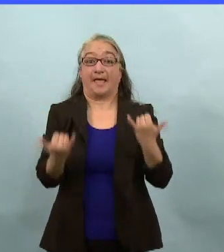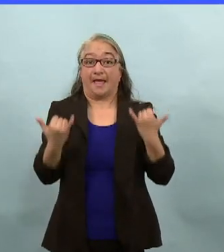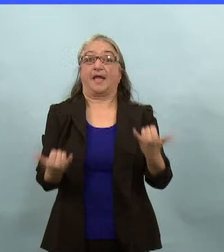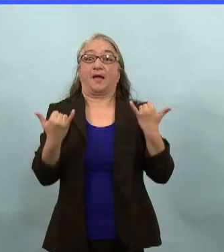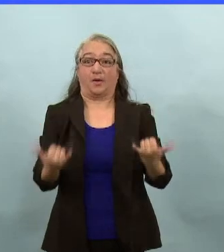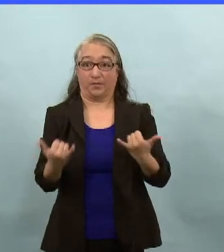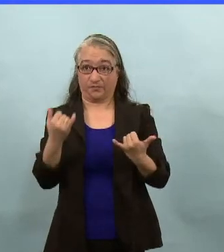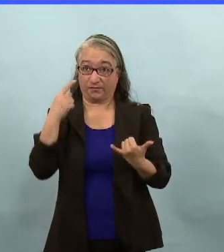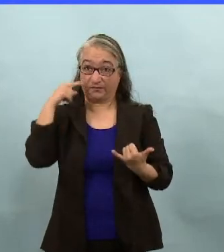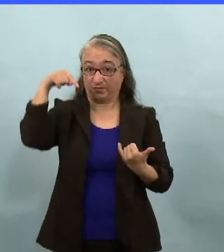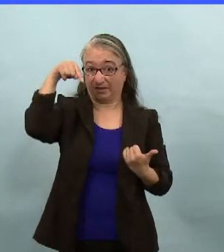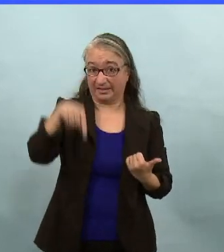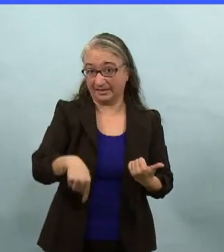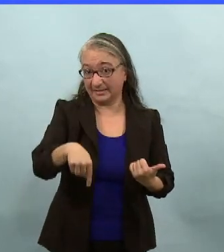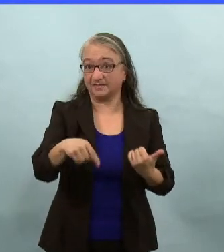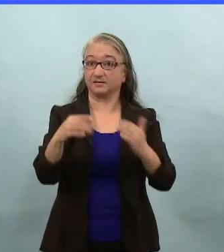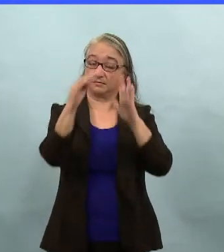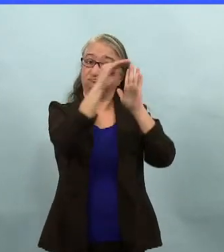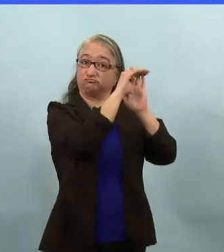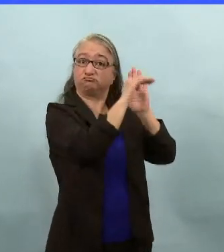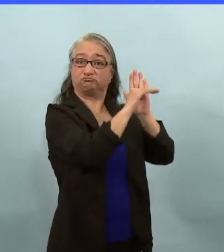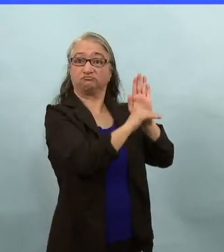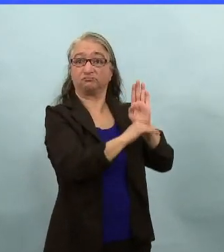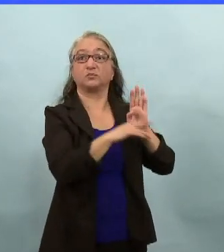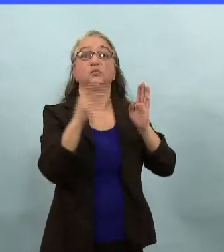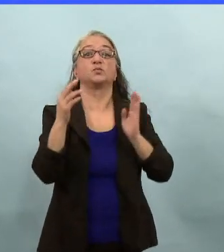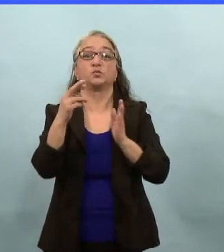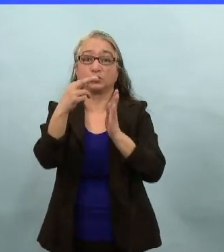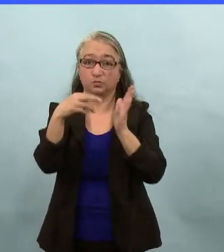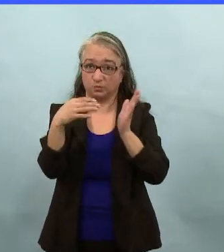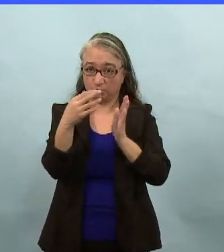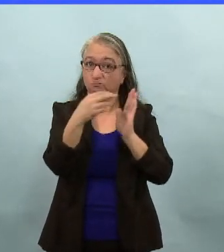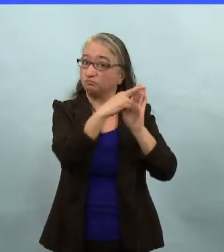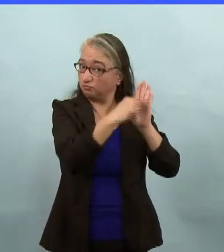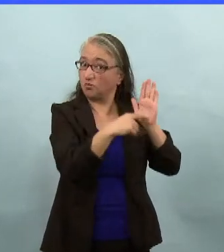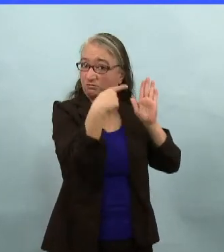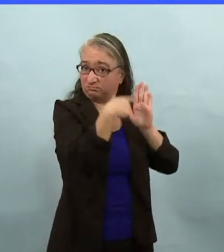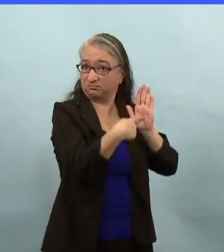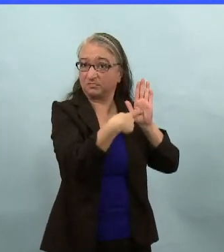they were there we made those announcements up to 22 million dollars in extra supports just a few